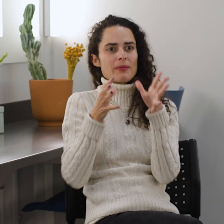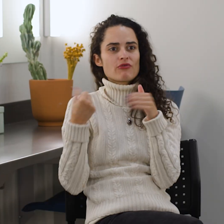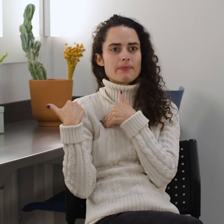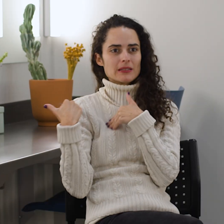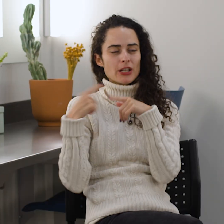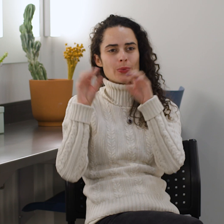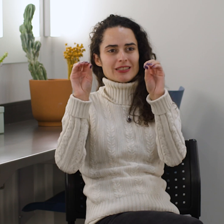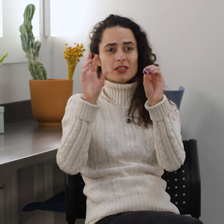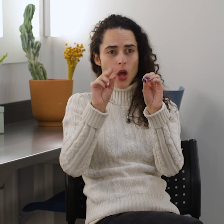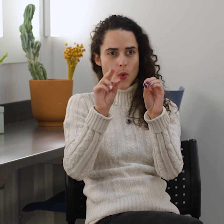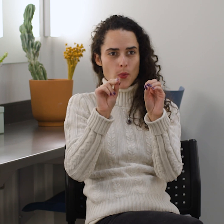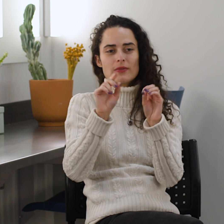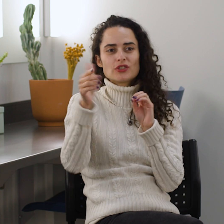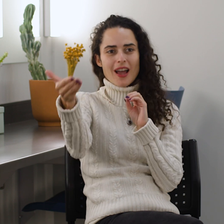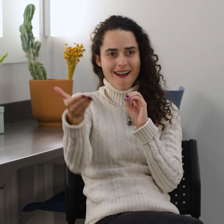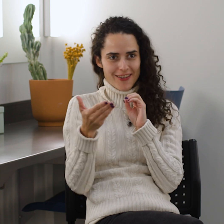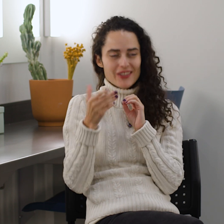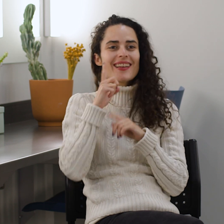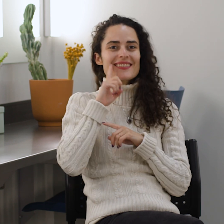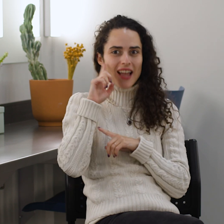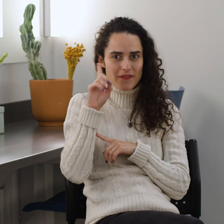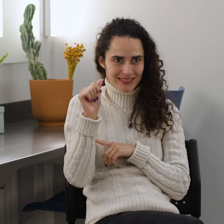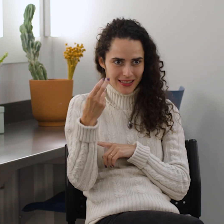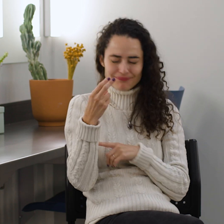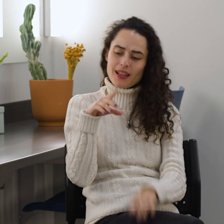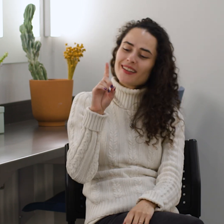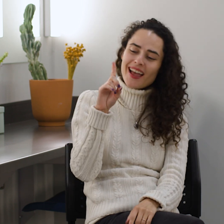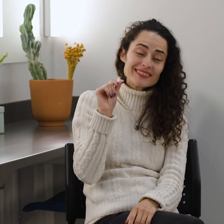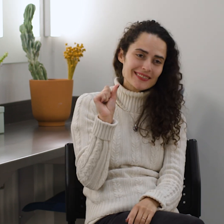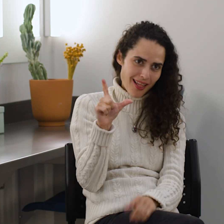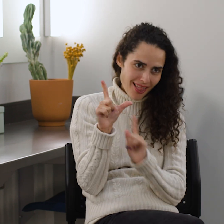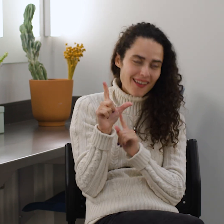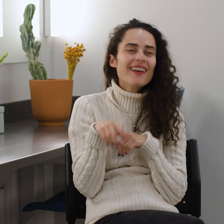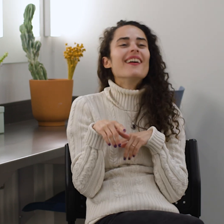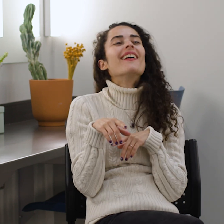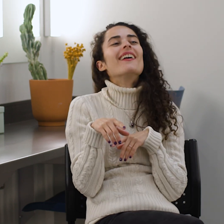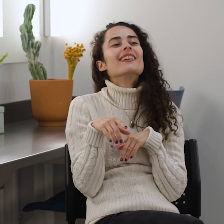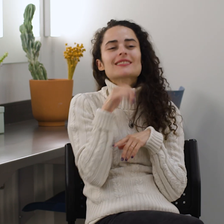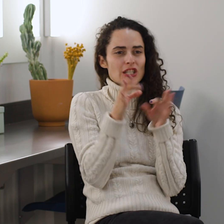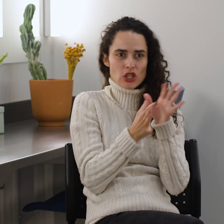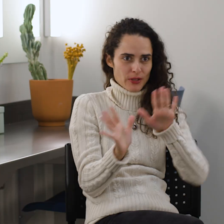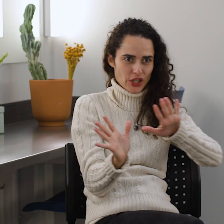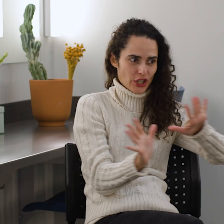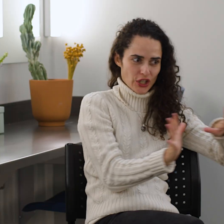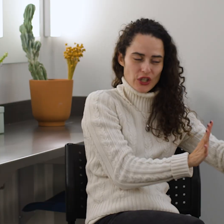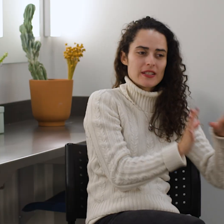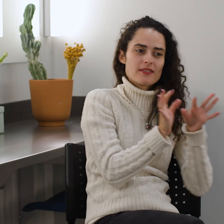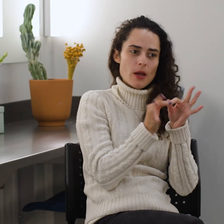responsibility to teach ASL, but it is not! You should hire a Deaf DASL, not just an interpreter.